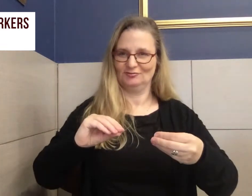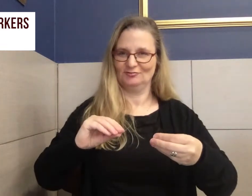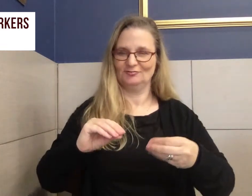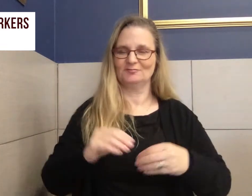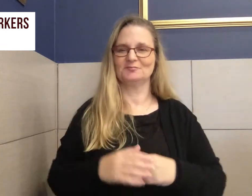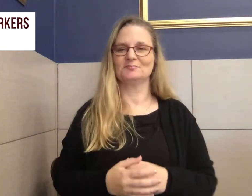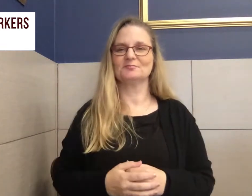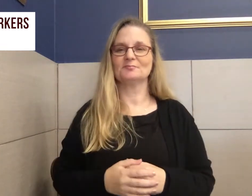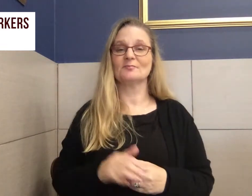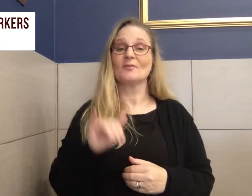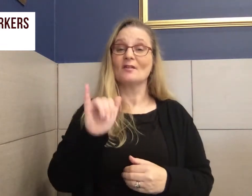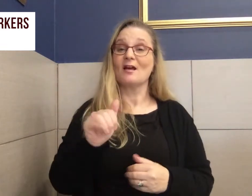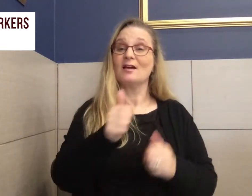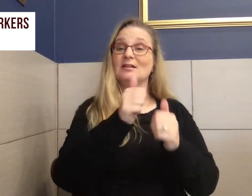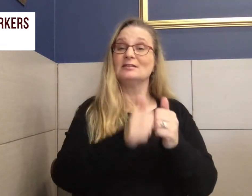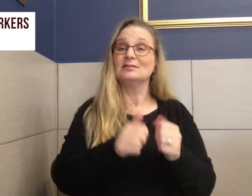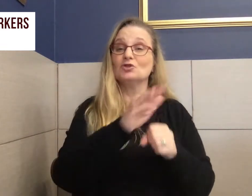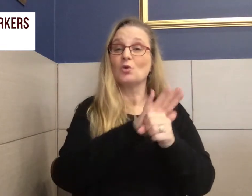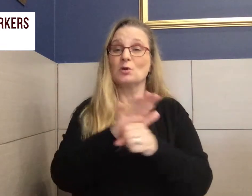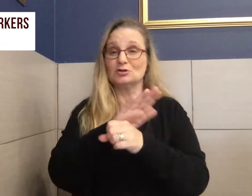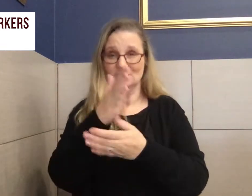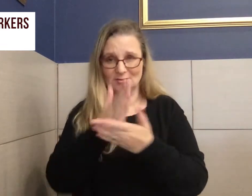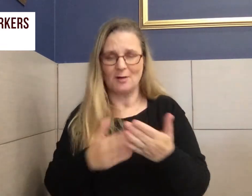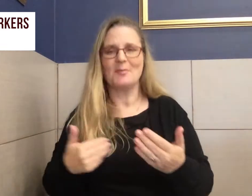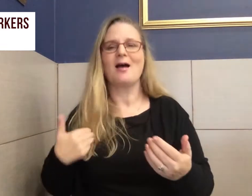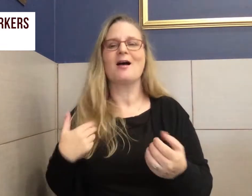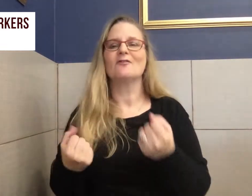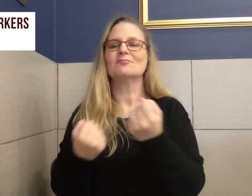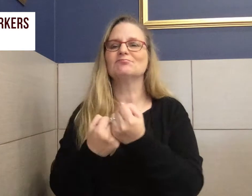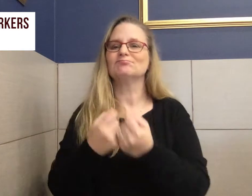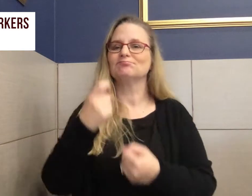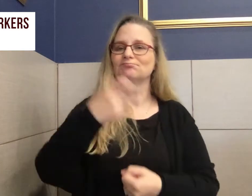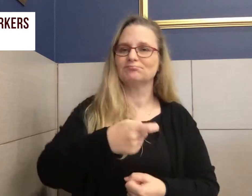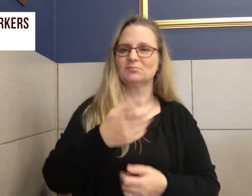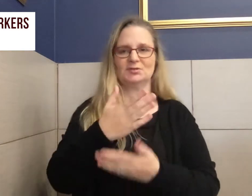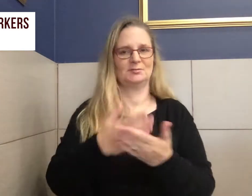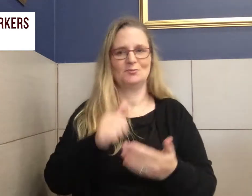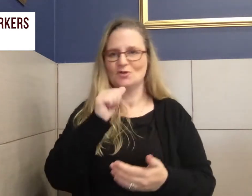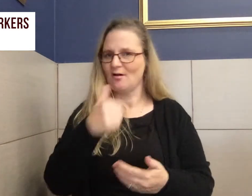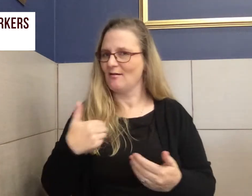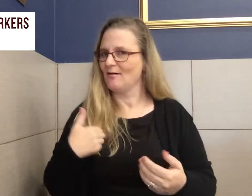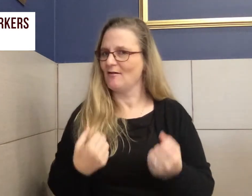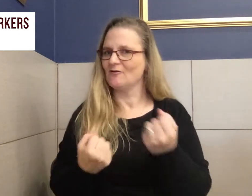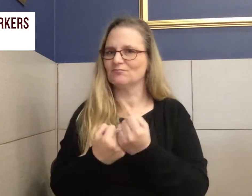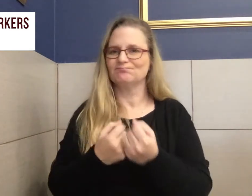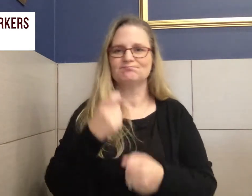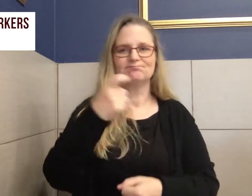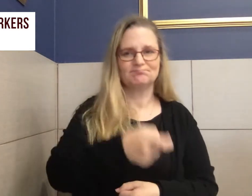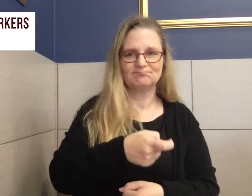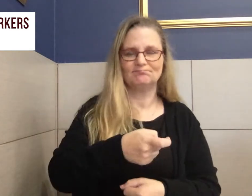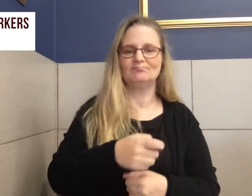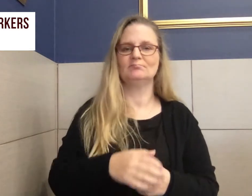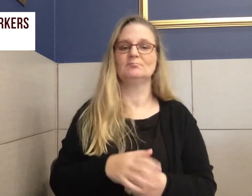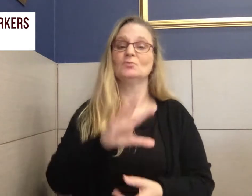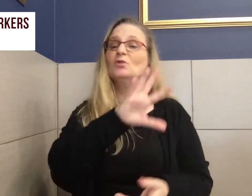Some locations were able to get sponsors for this, but some were not. We want to support those that didn't.